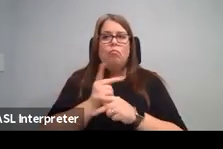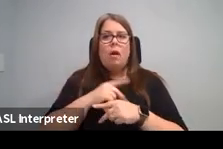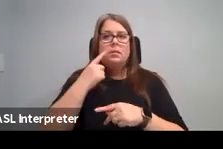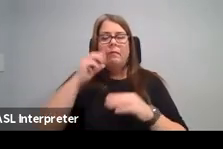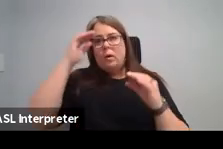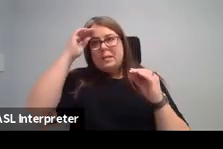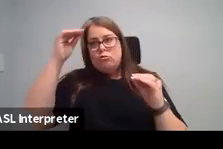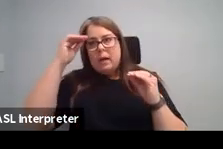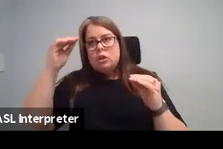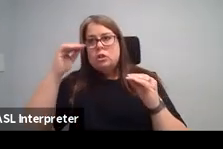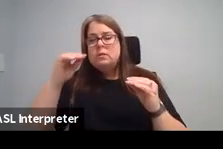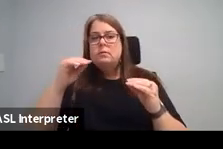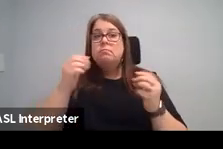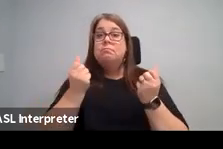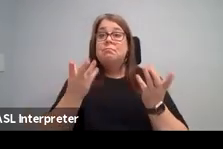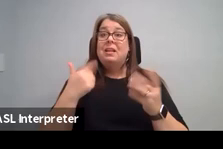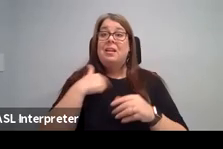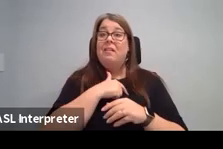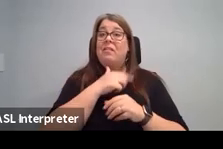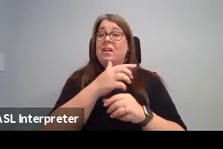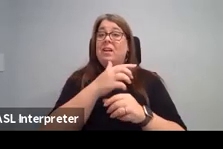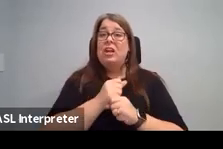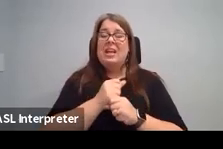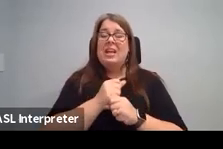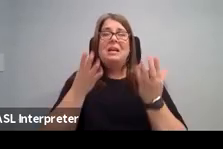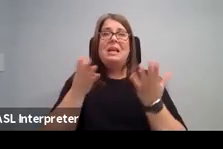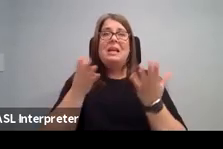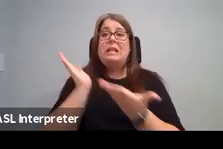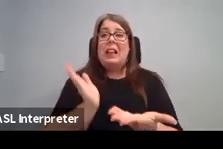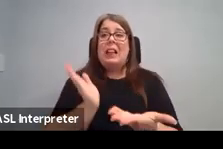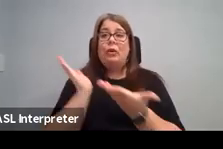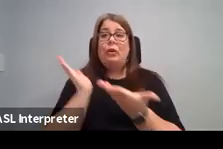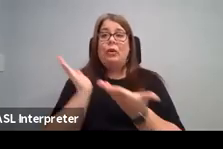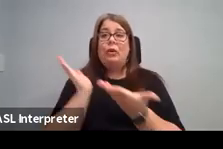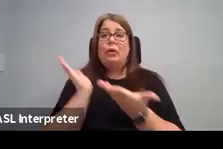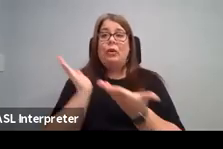Jewyl Alderson Clarke, SDCOE: Having a lot more deliveries. There are Amazon boxes everywhere. And perhaps you can put those to use